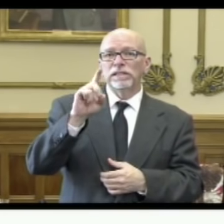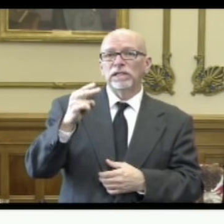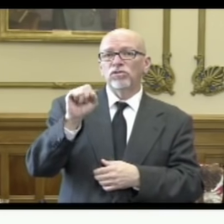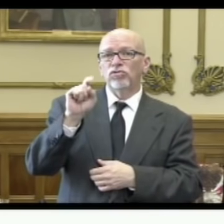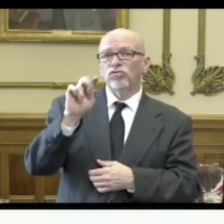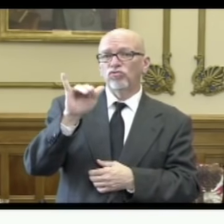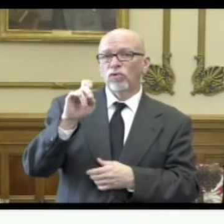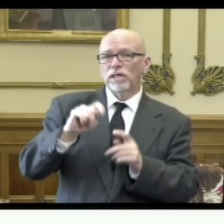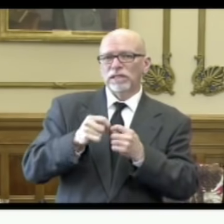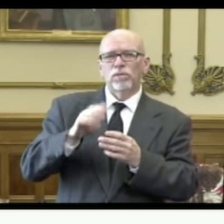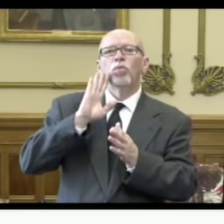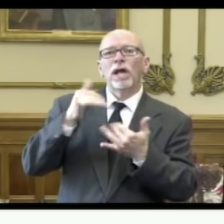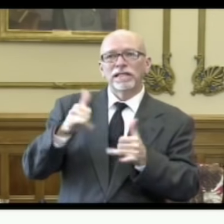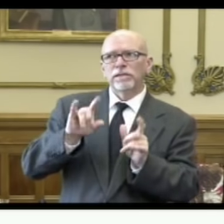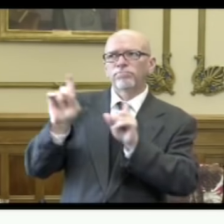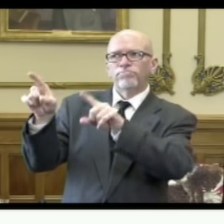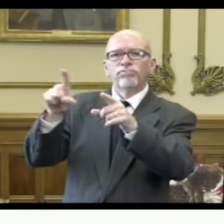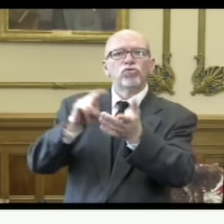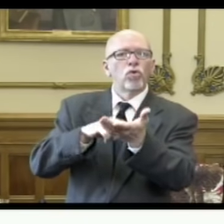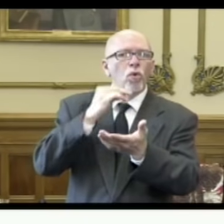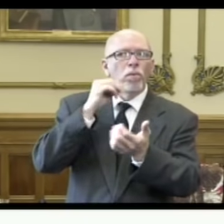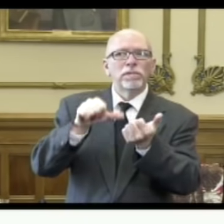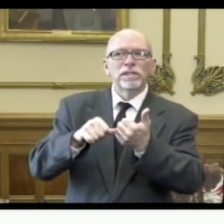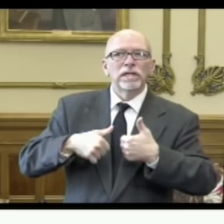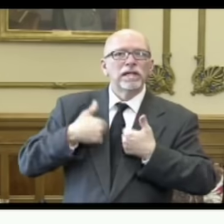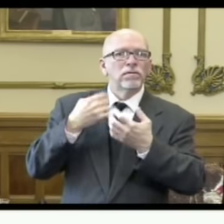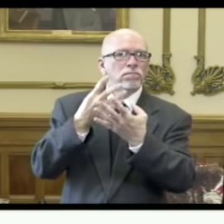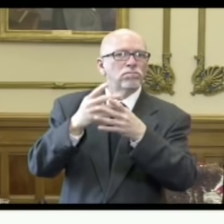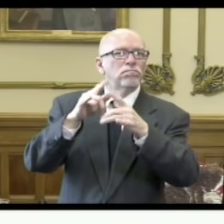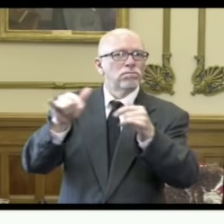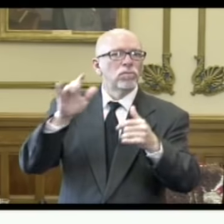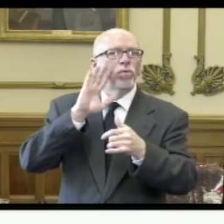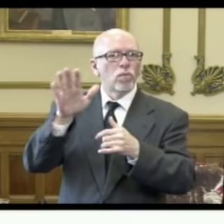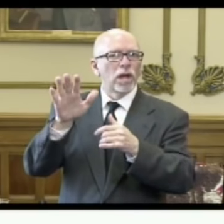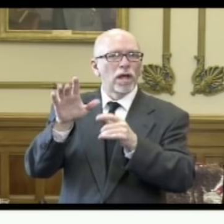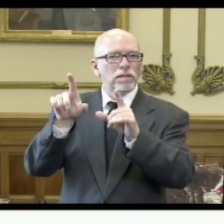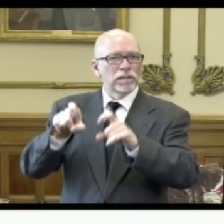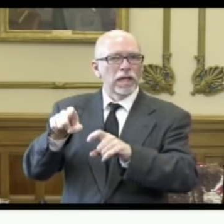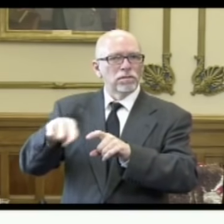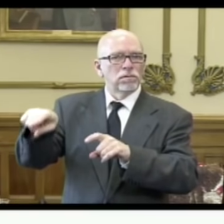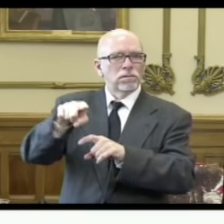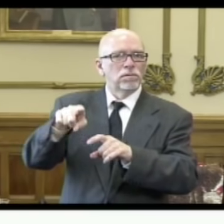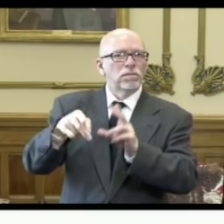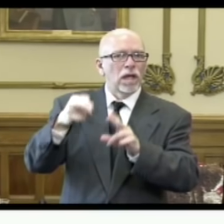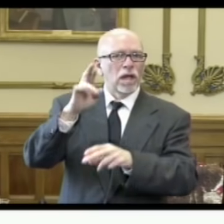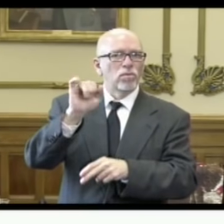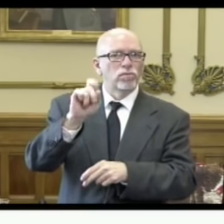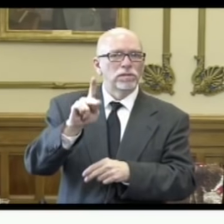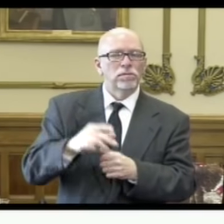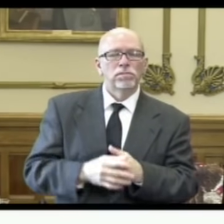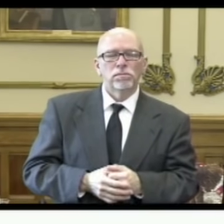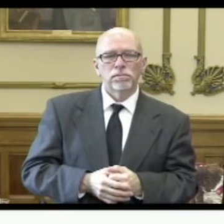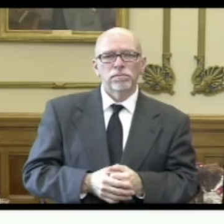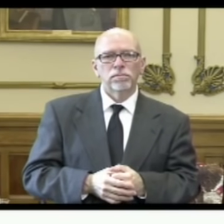RECEIVE THE RESULTS WITHIN ABOUT 48 HOURS ON AVERAGE. I CH STRIKE TEAMS WILL CONTINUE TO TEST AND LONG-TERM CARE